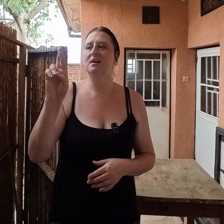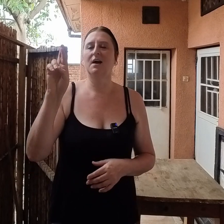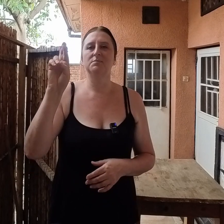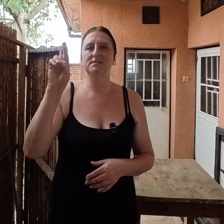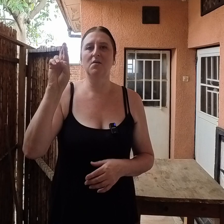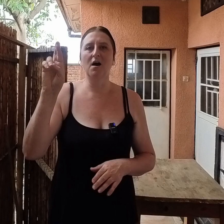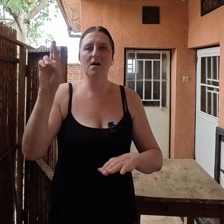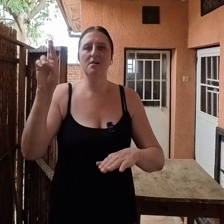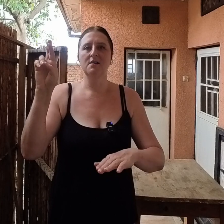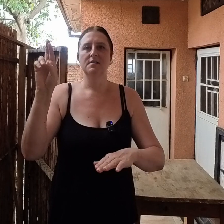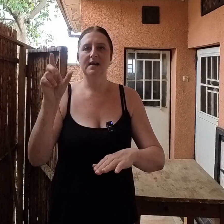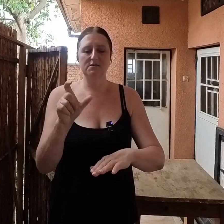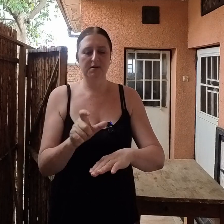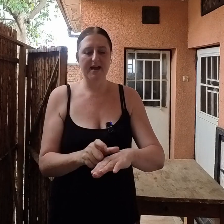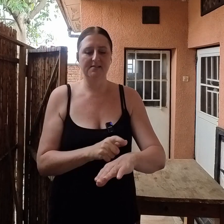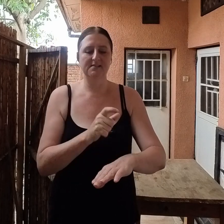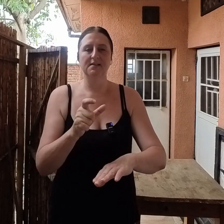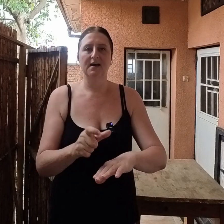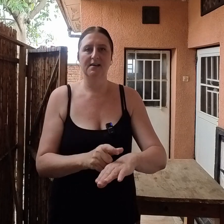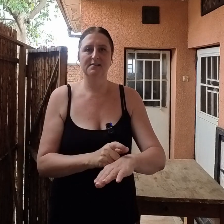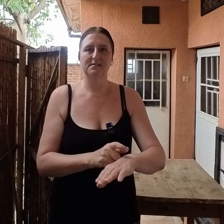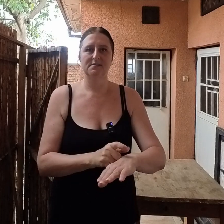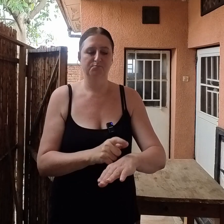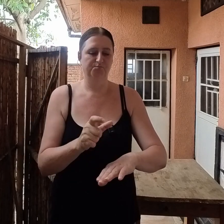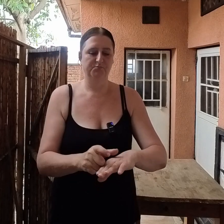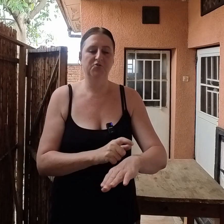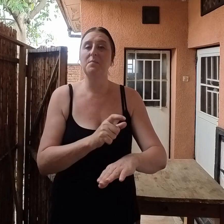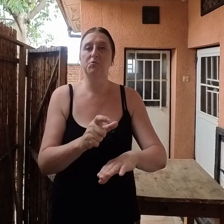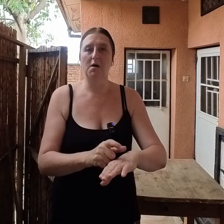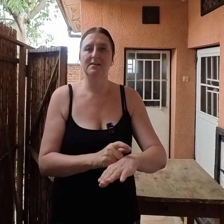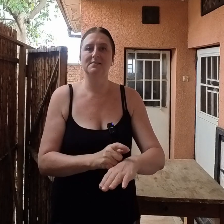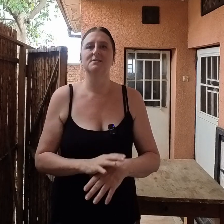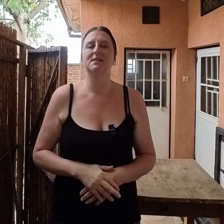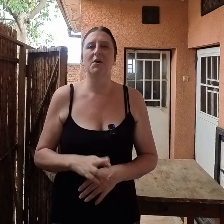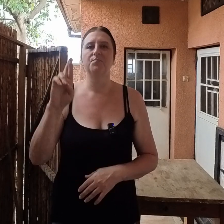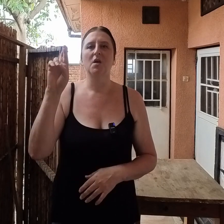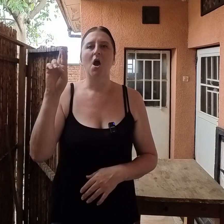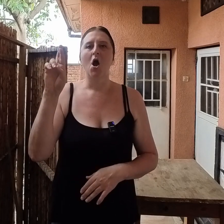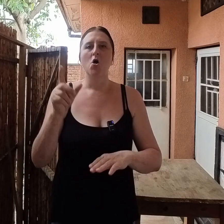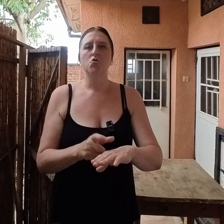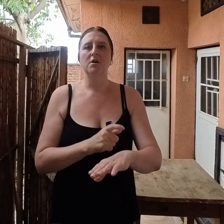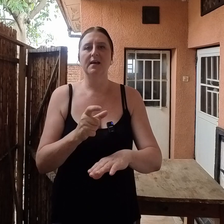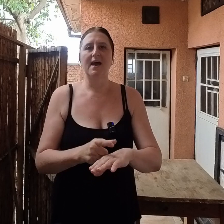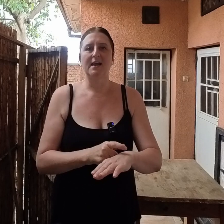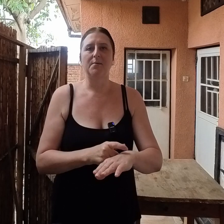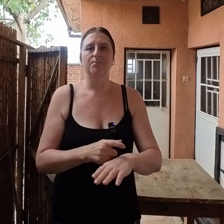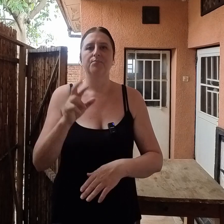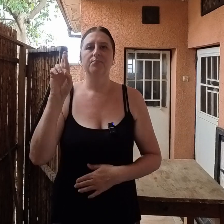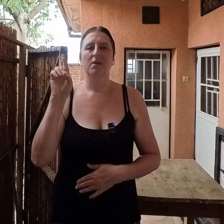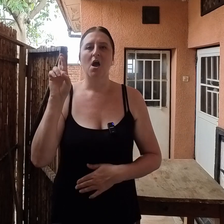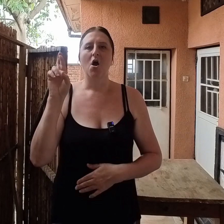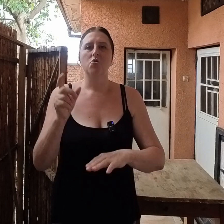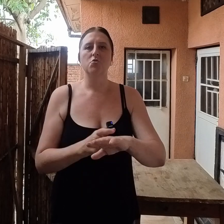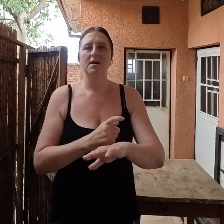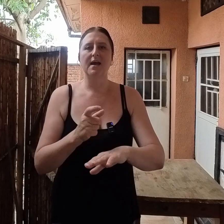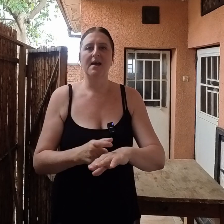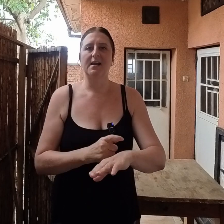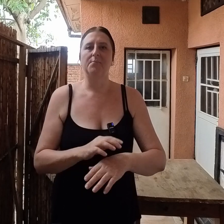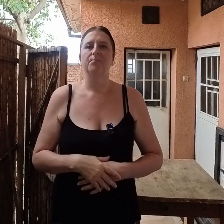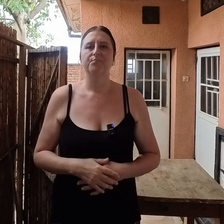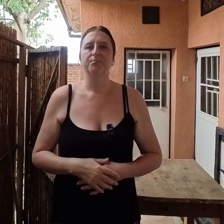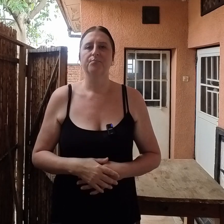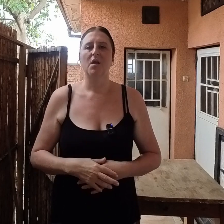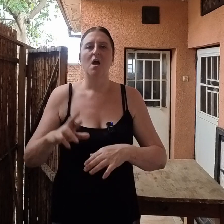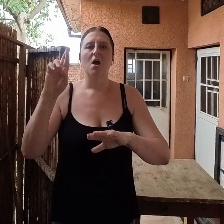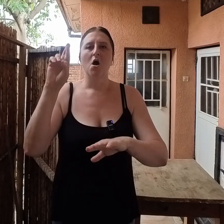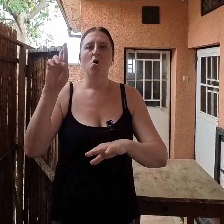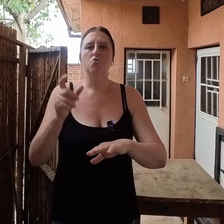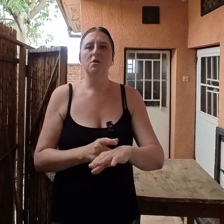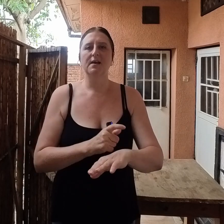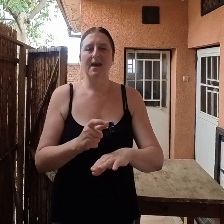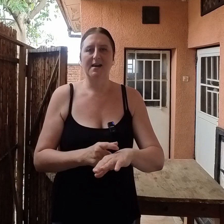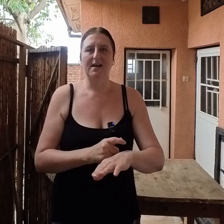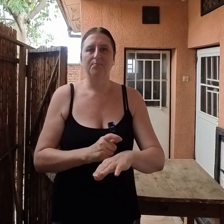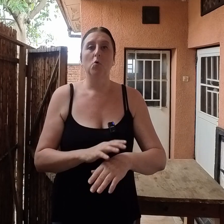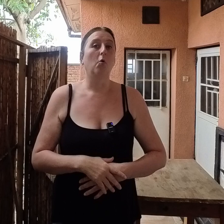in time. So, R down to an X, and scrape twice. Ruhengeri. Ruhengeri. Ruhengeri.